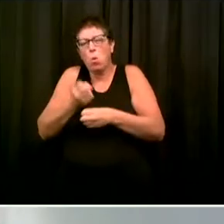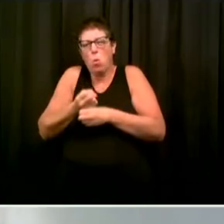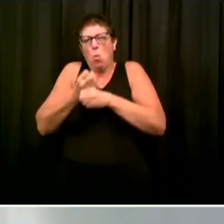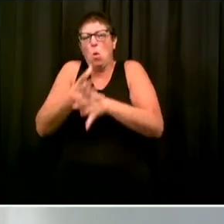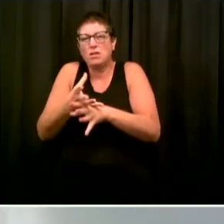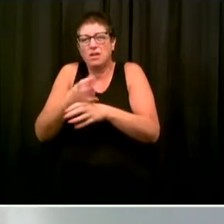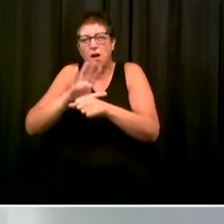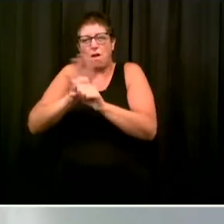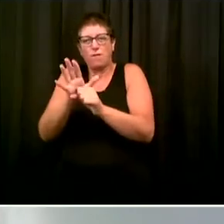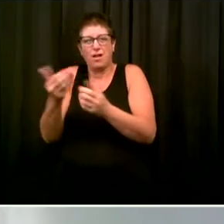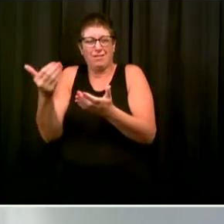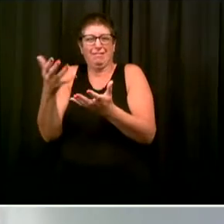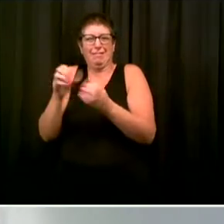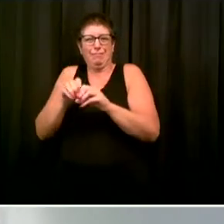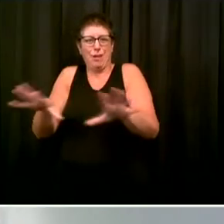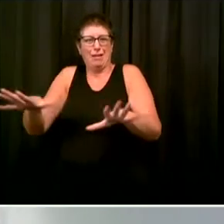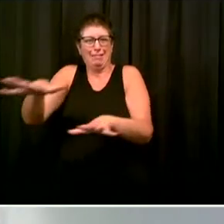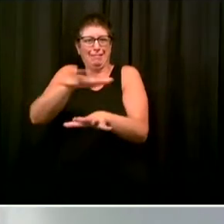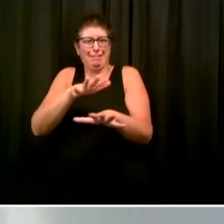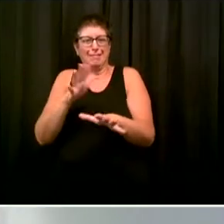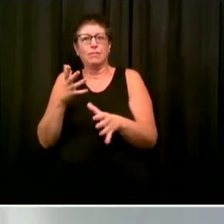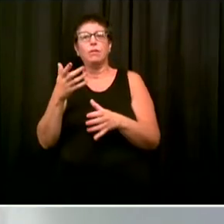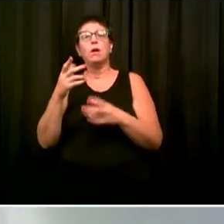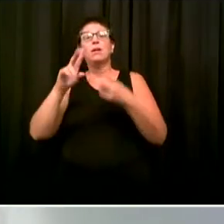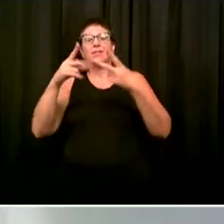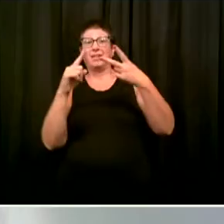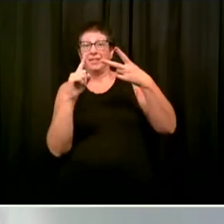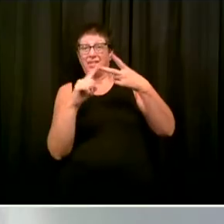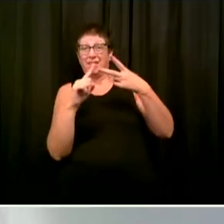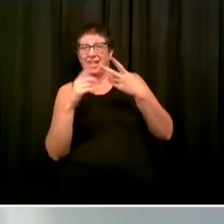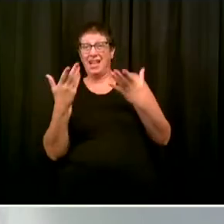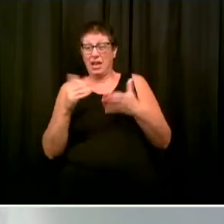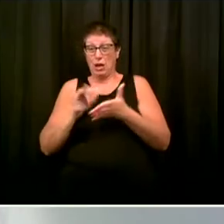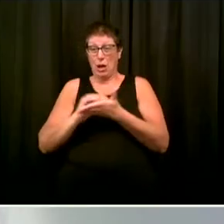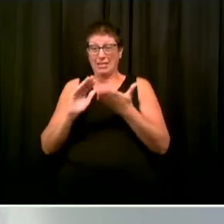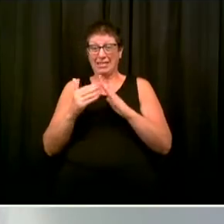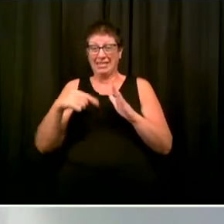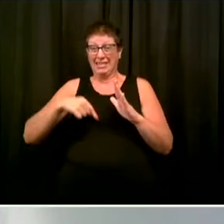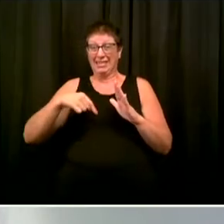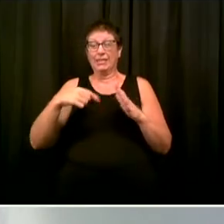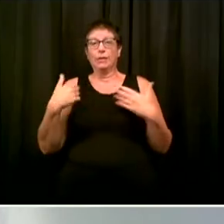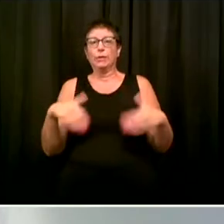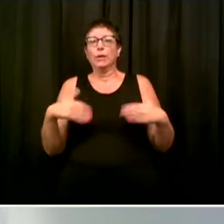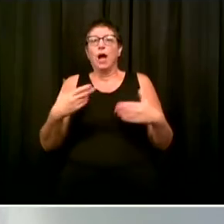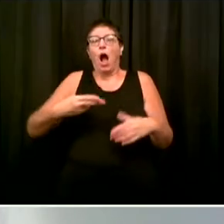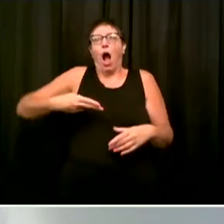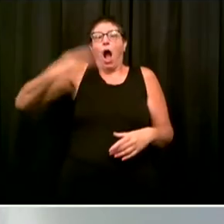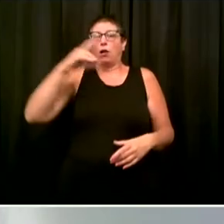WEEKS OR A RESURGENCE, THE SECOND IS VULNERABILITY